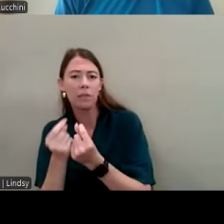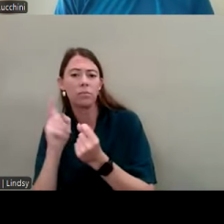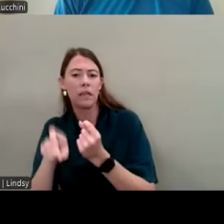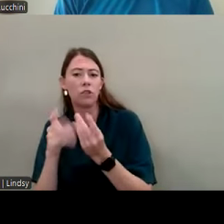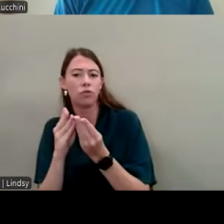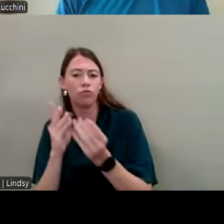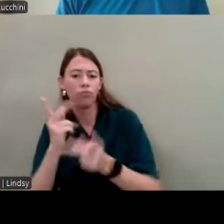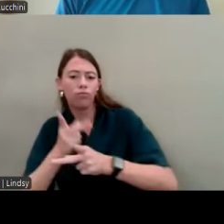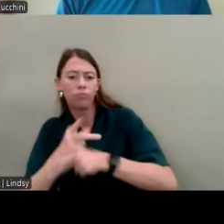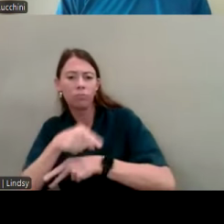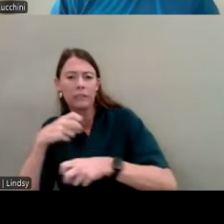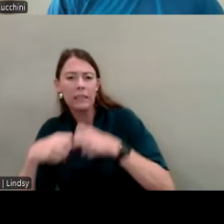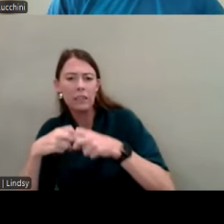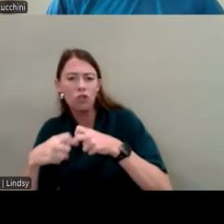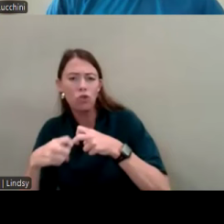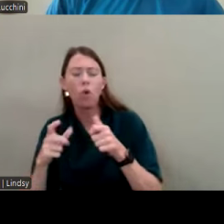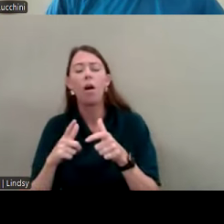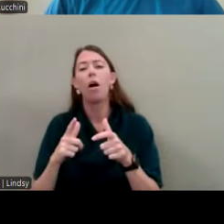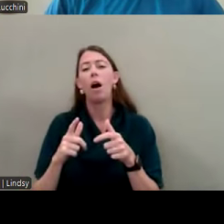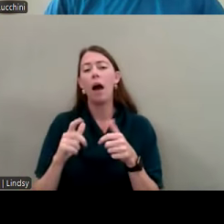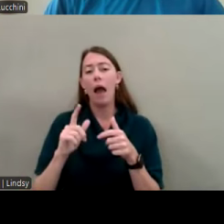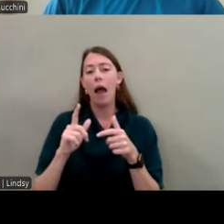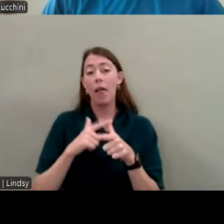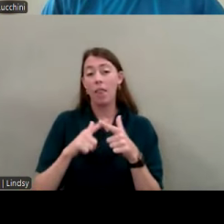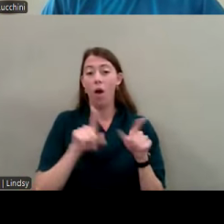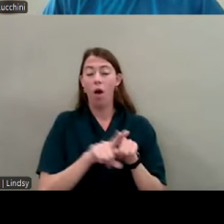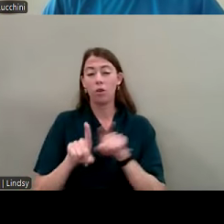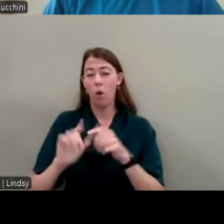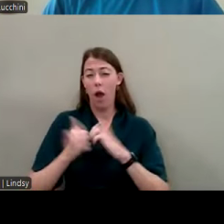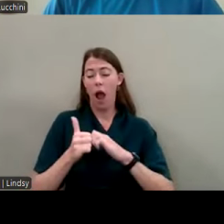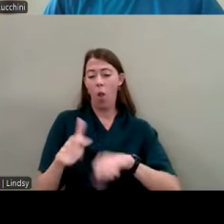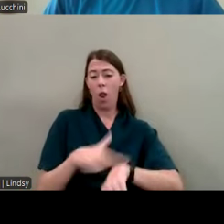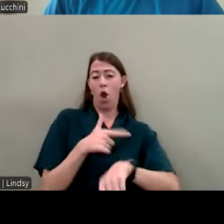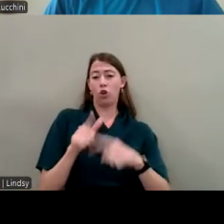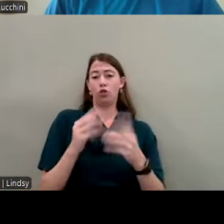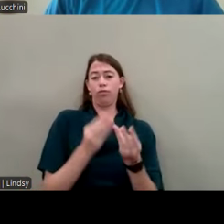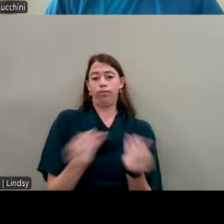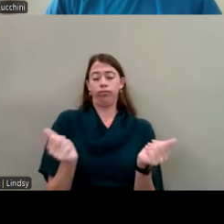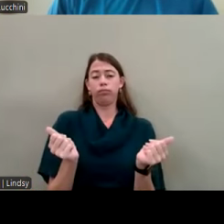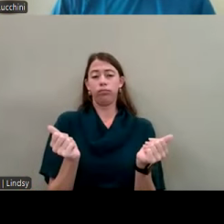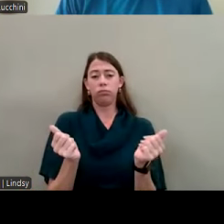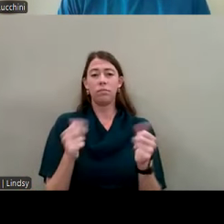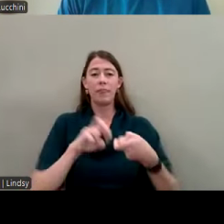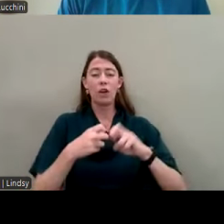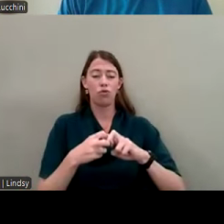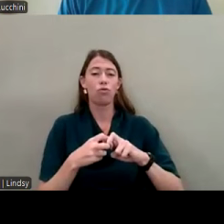And how long to take often is very complicated to determine. You might have many accessibility